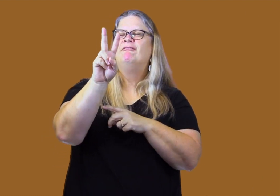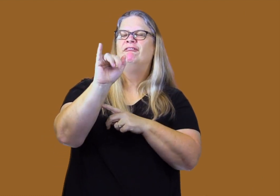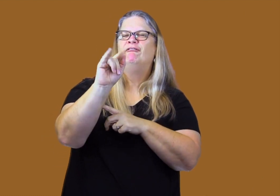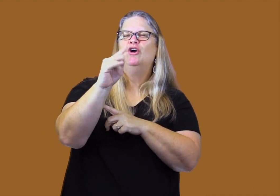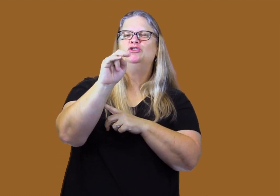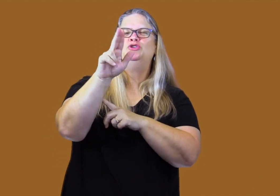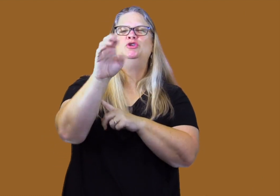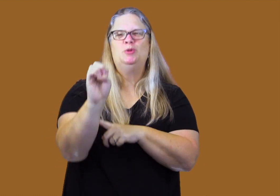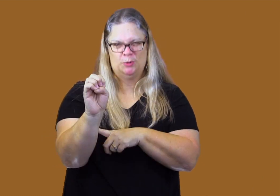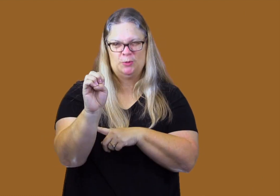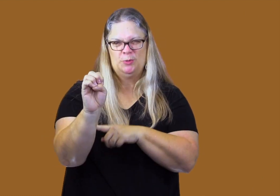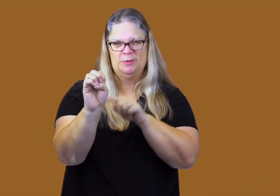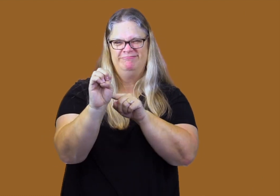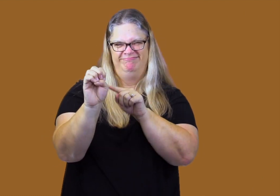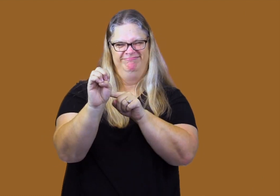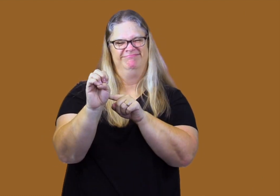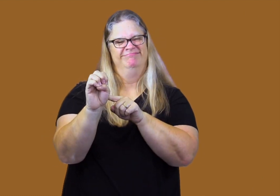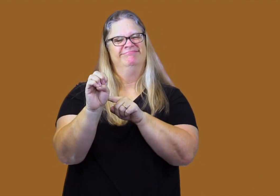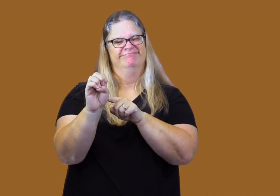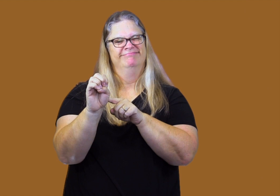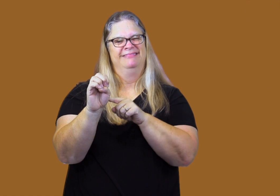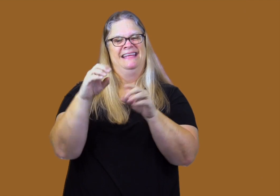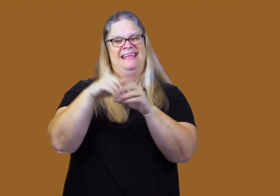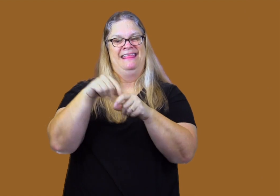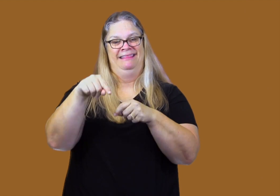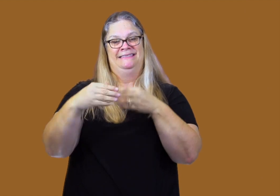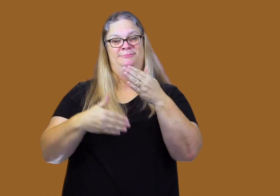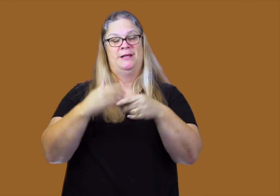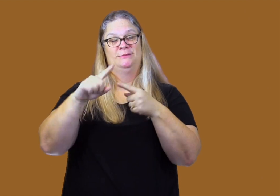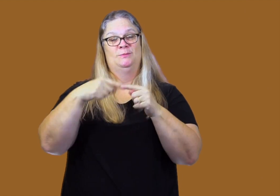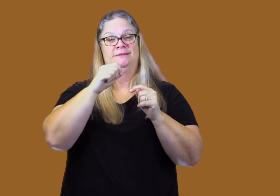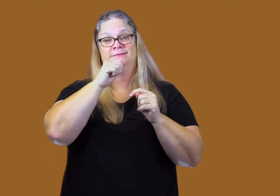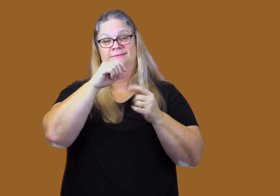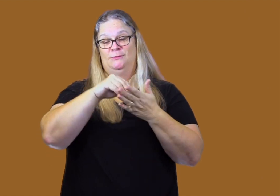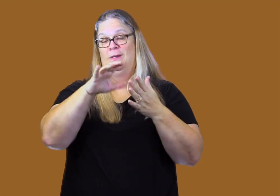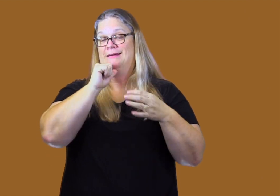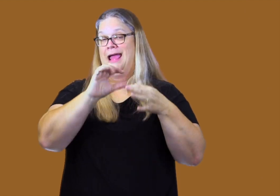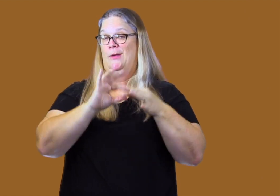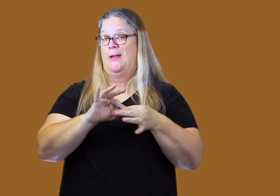will be your number one virtue in this process. When a student is not cooperative.